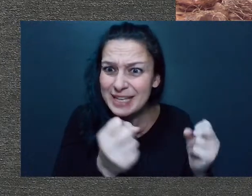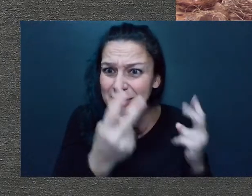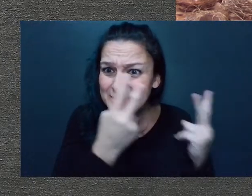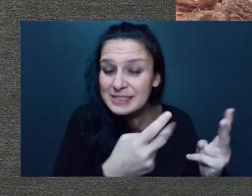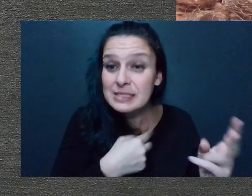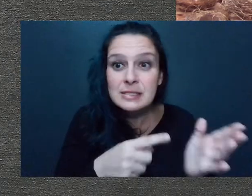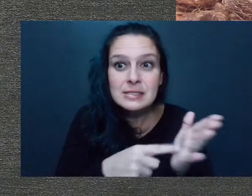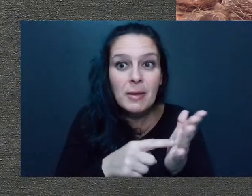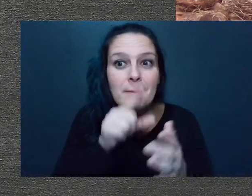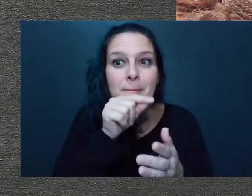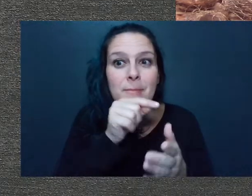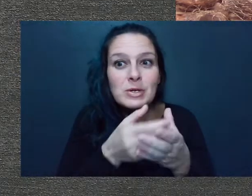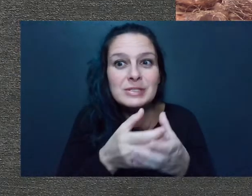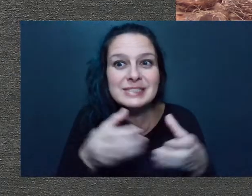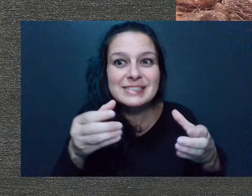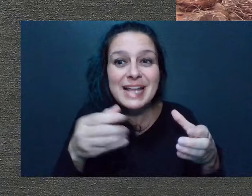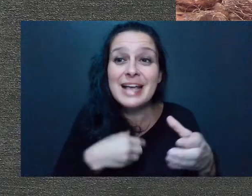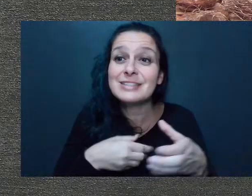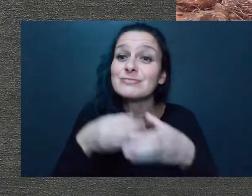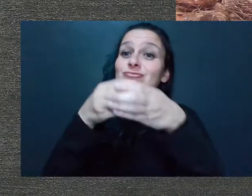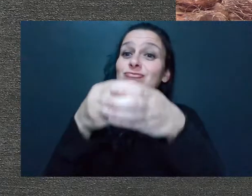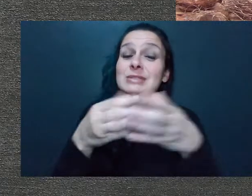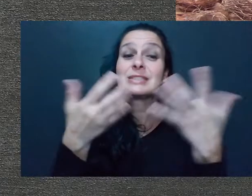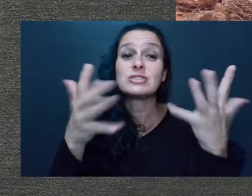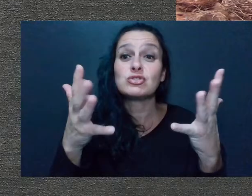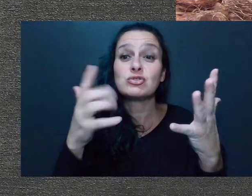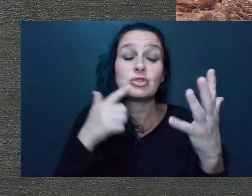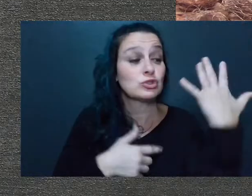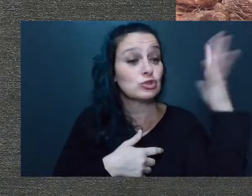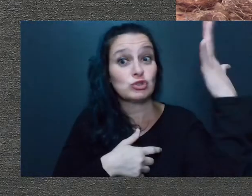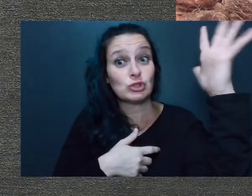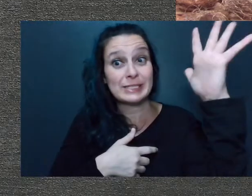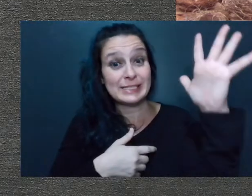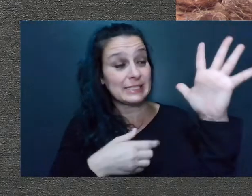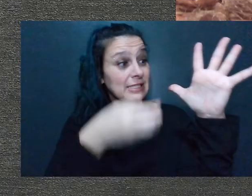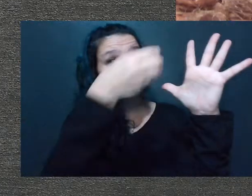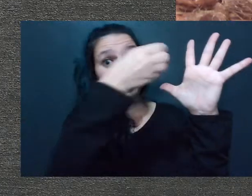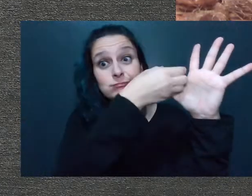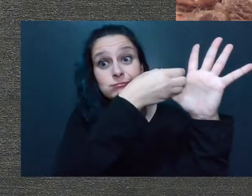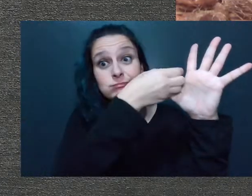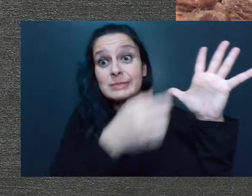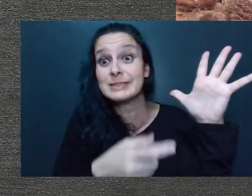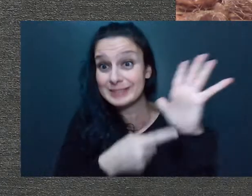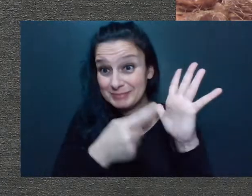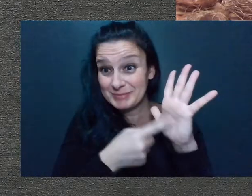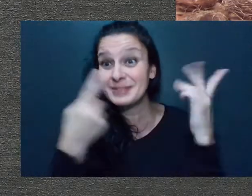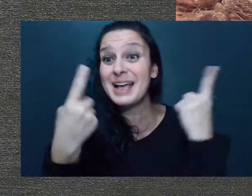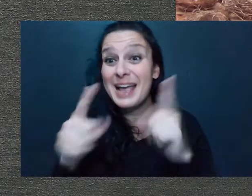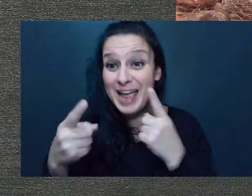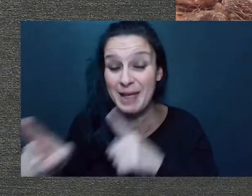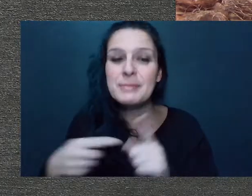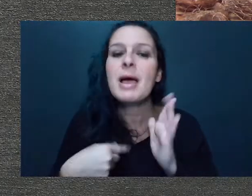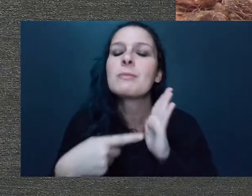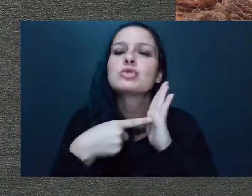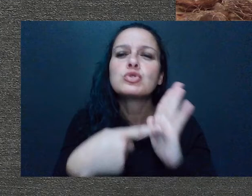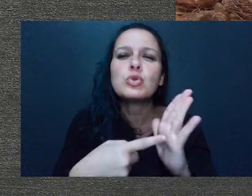Bird's nest, some birds nest are in trees. But I'm gonna show you something.